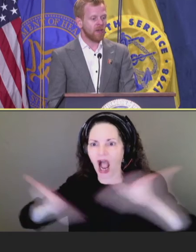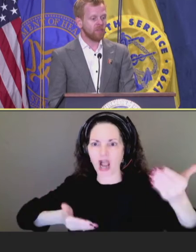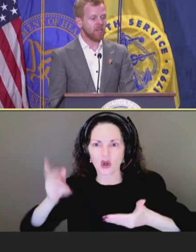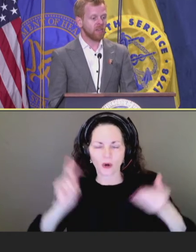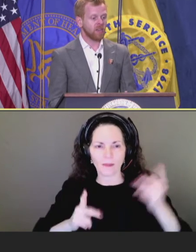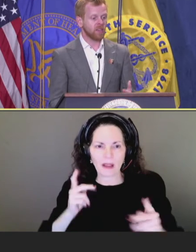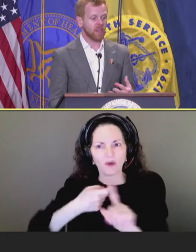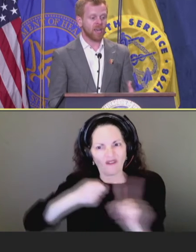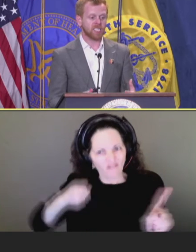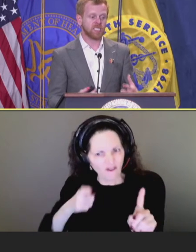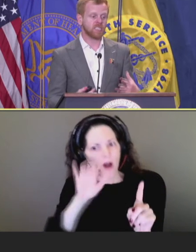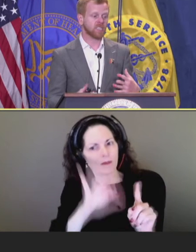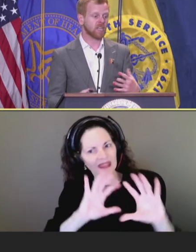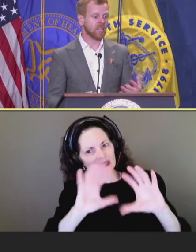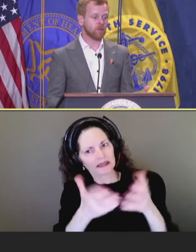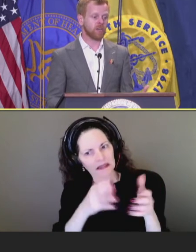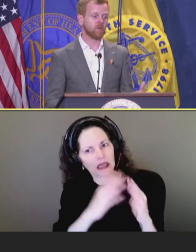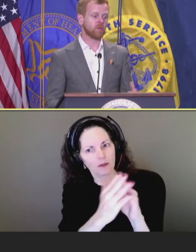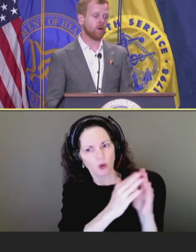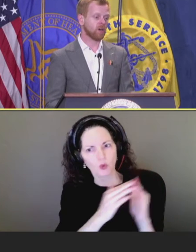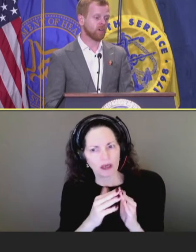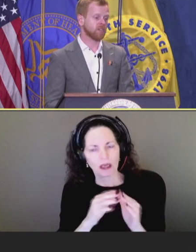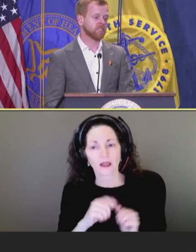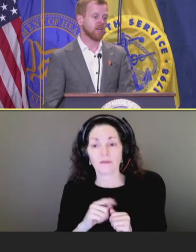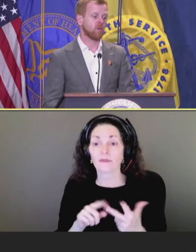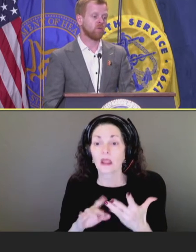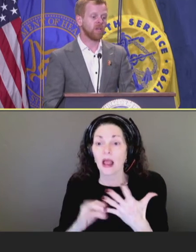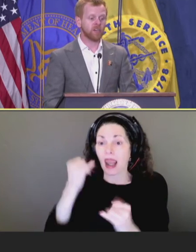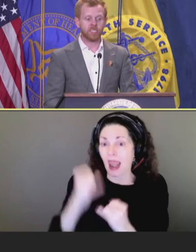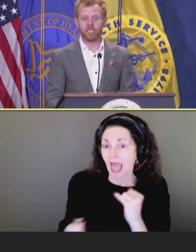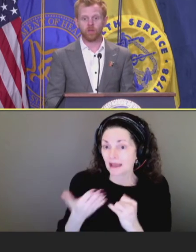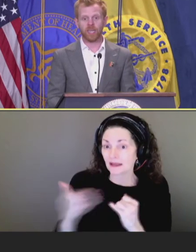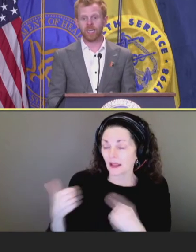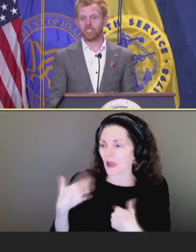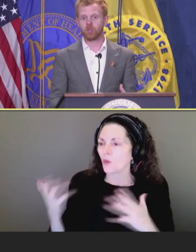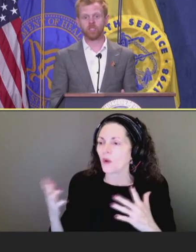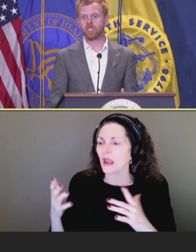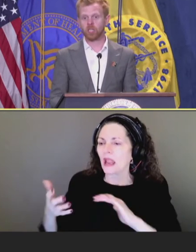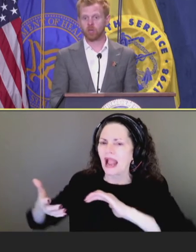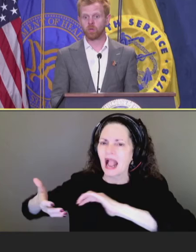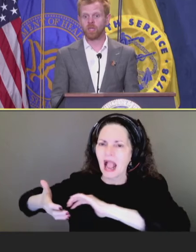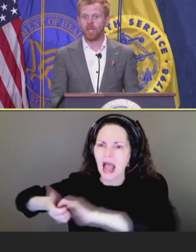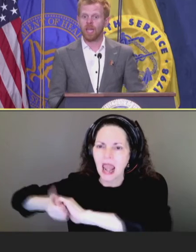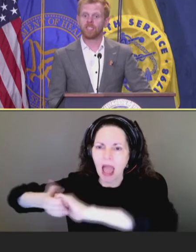And then last is collaborating with partners. We understand that we cannot do this alone. And so,